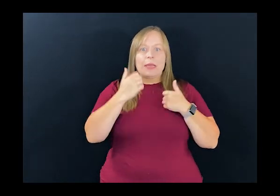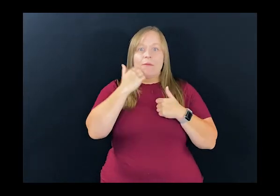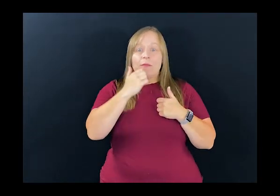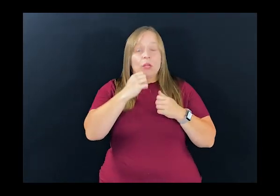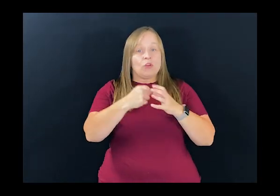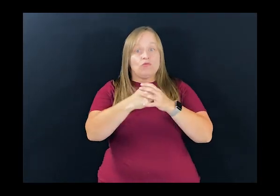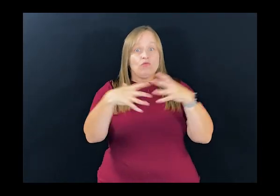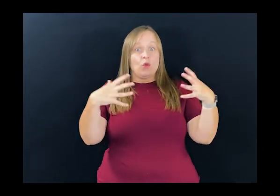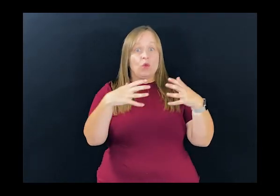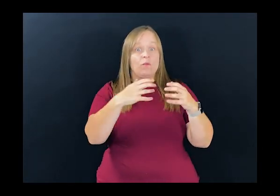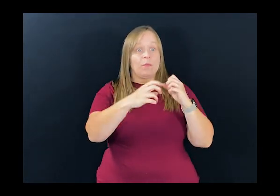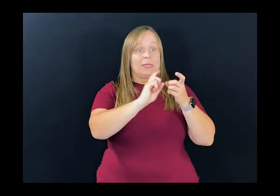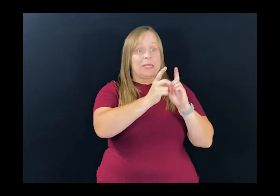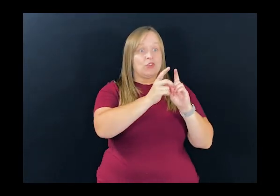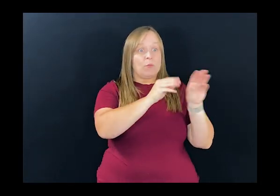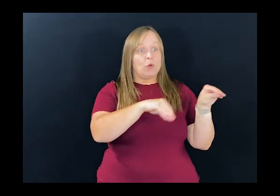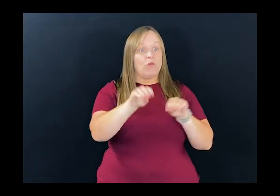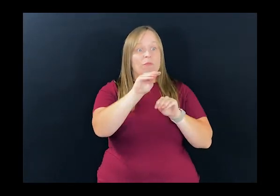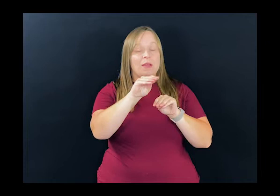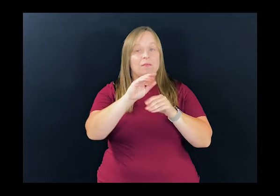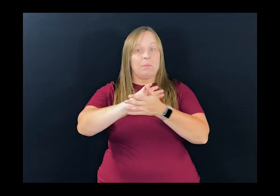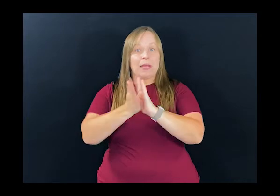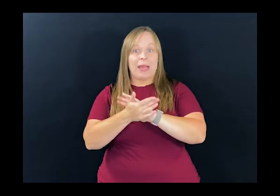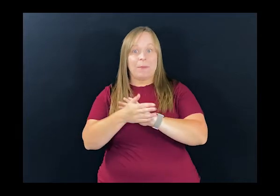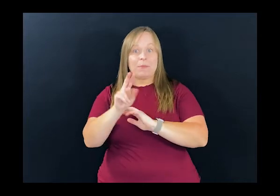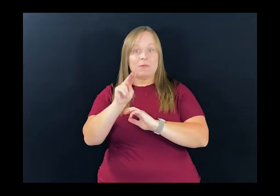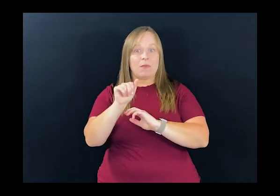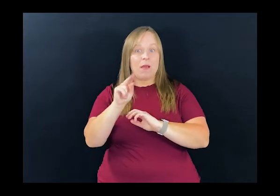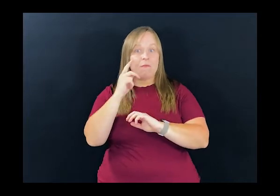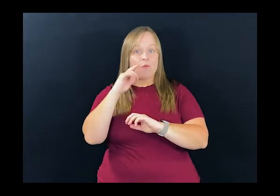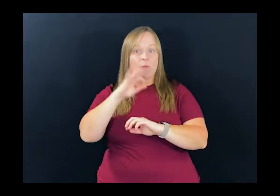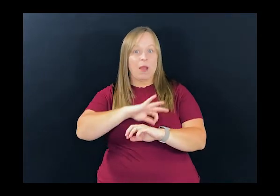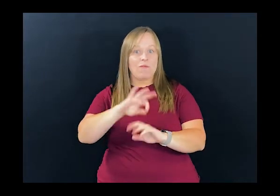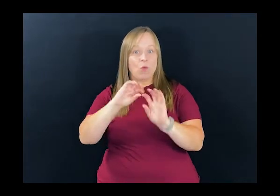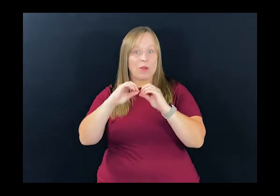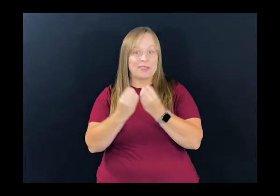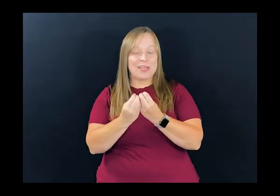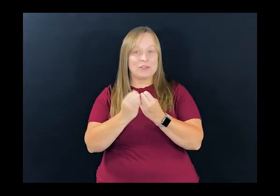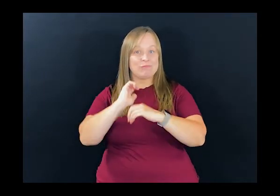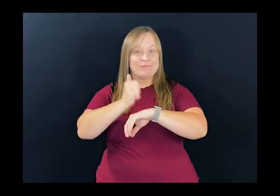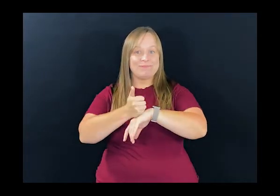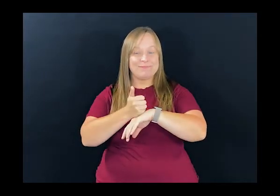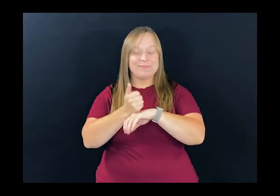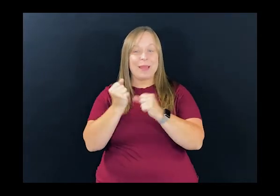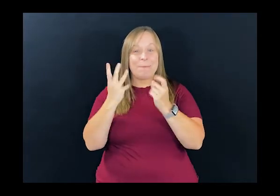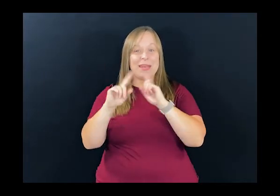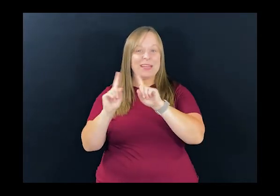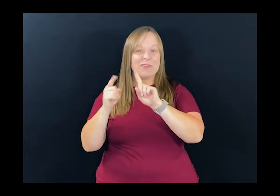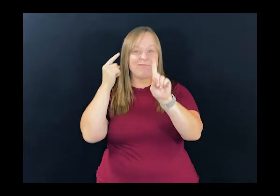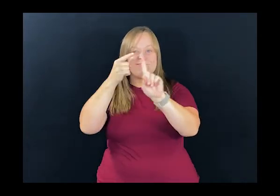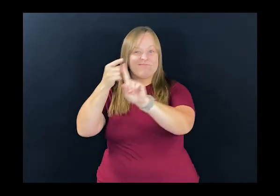and it grew from a digital movement until now it's a non-profit organization that has many initiatives